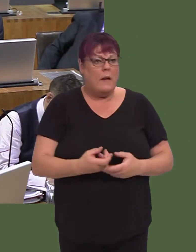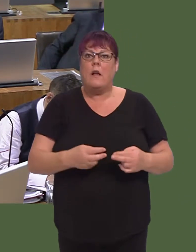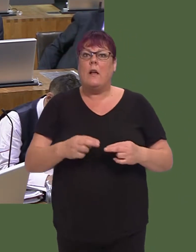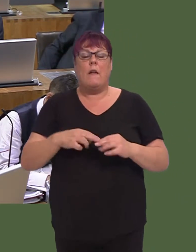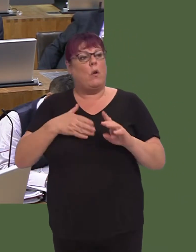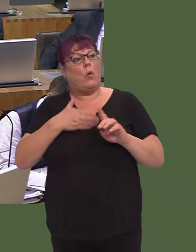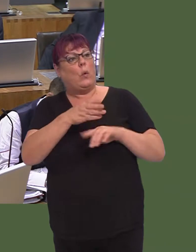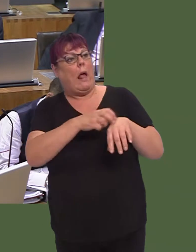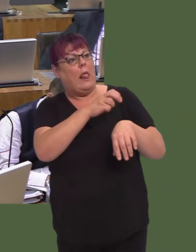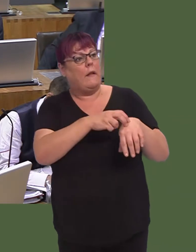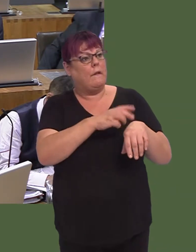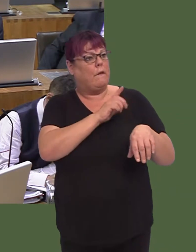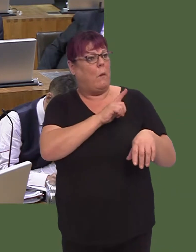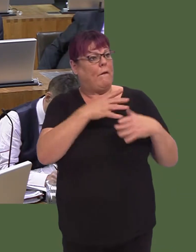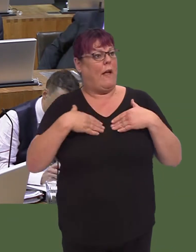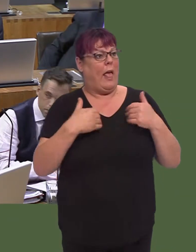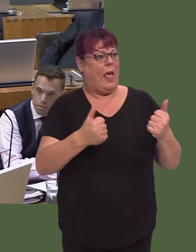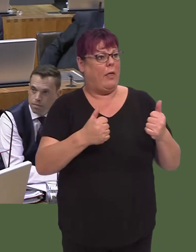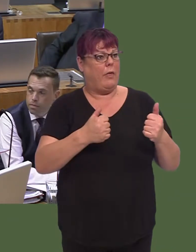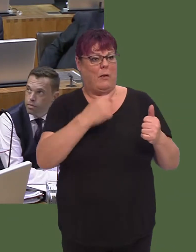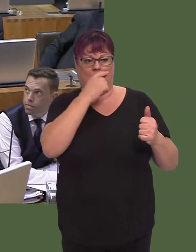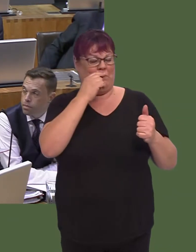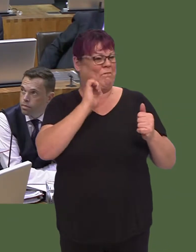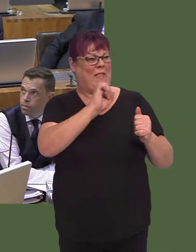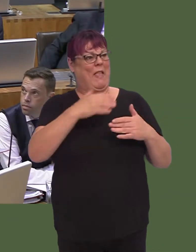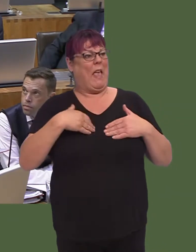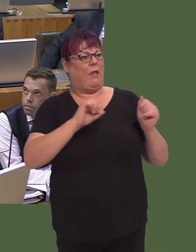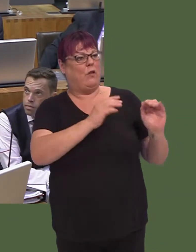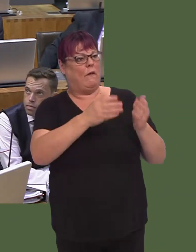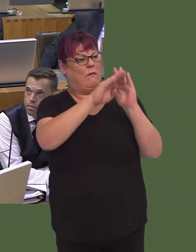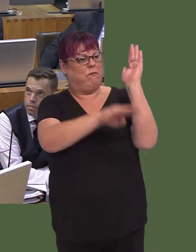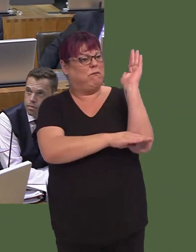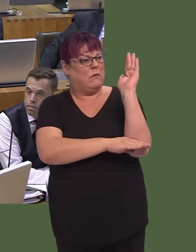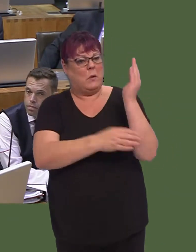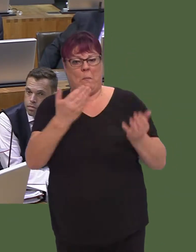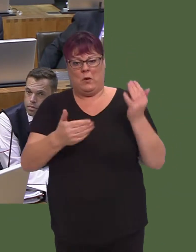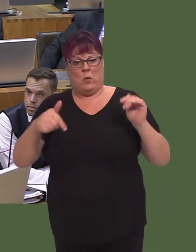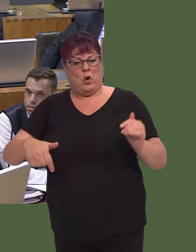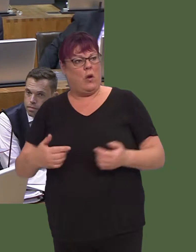If you want to go to Ireland to get health cover, be my guest, because health provision there is far, far, far inferior to what we have here.